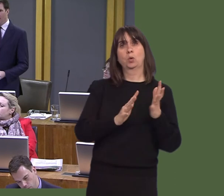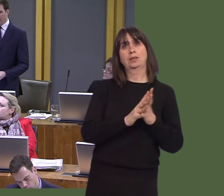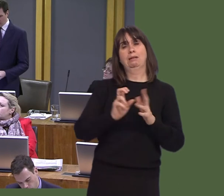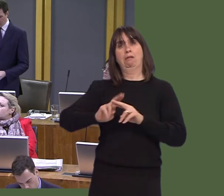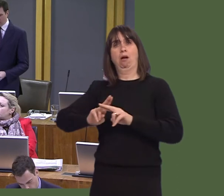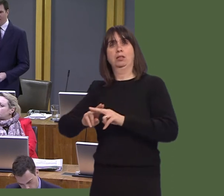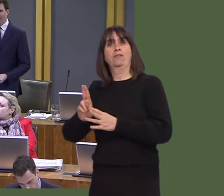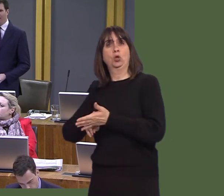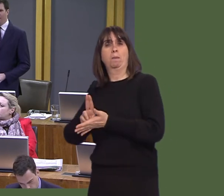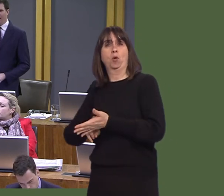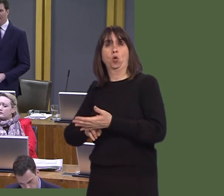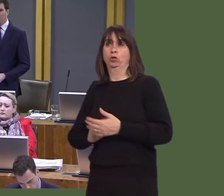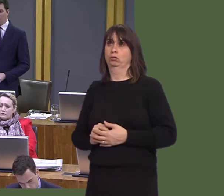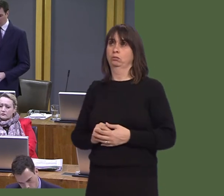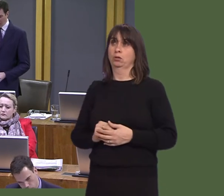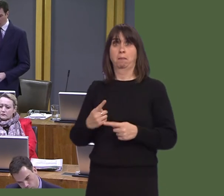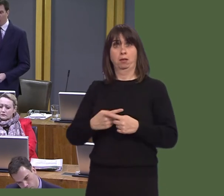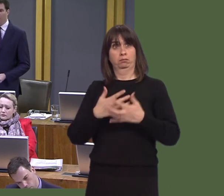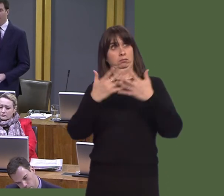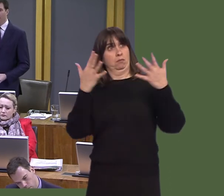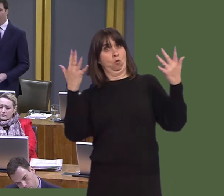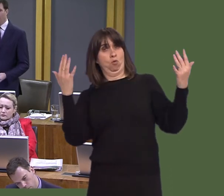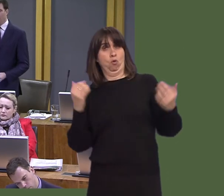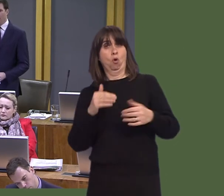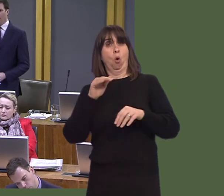single market, which is Europe.' The two things run together.